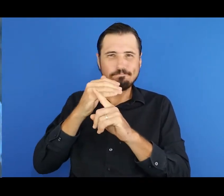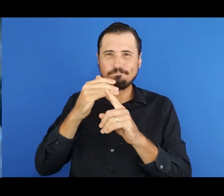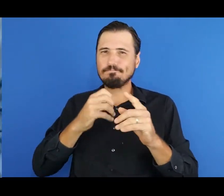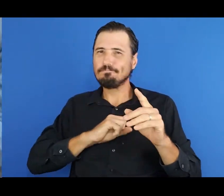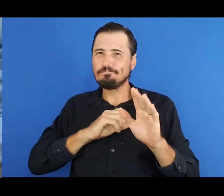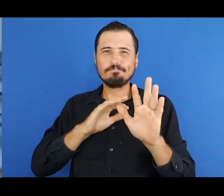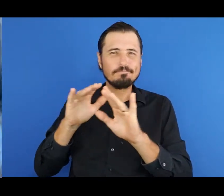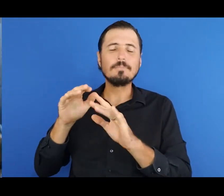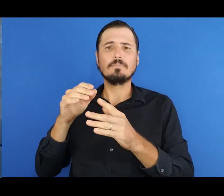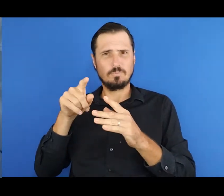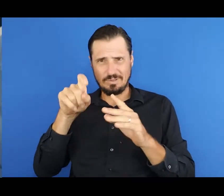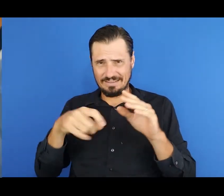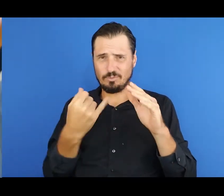tested for COVID-19